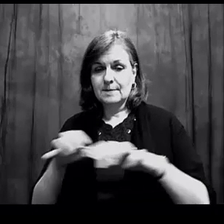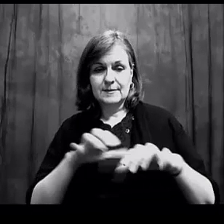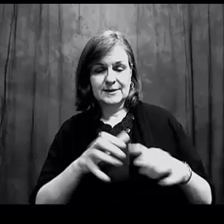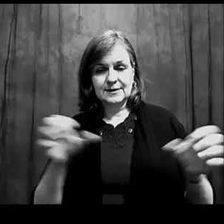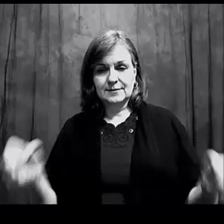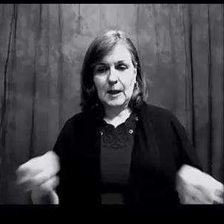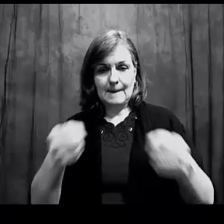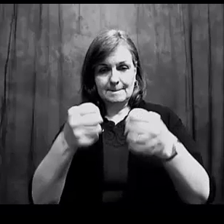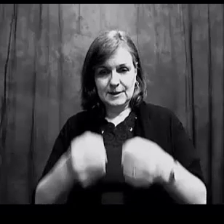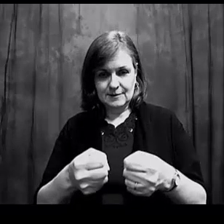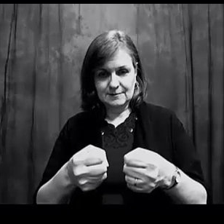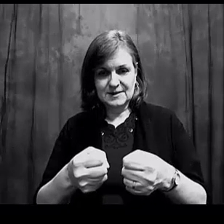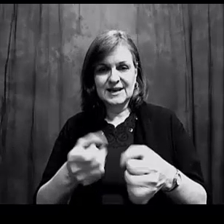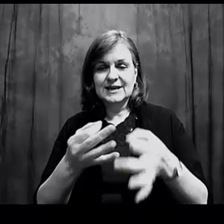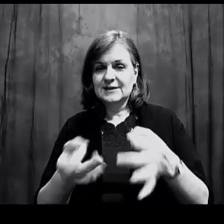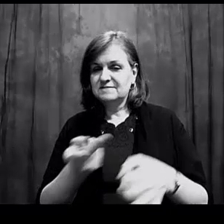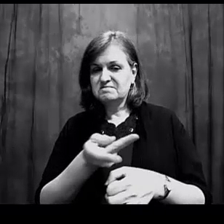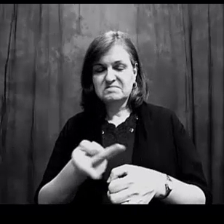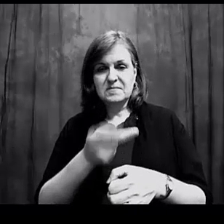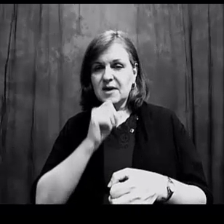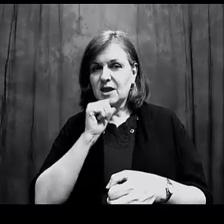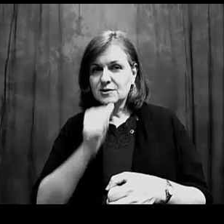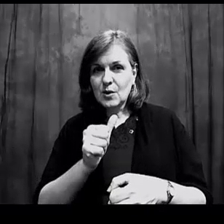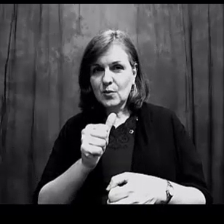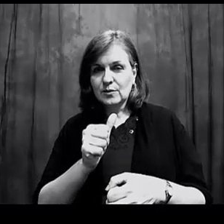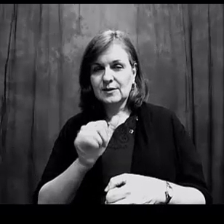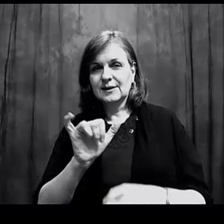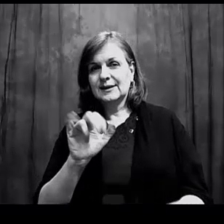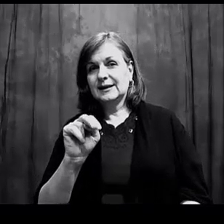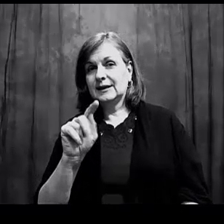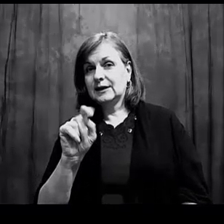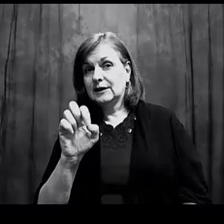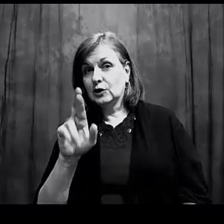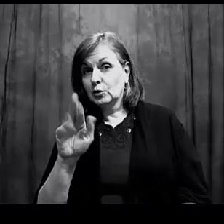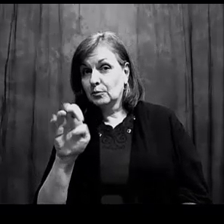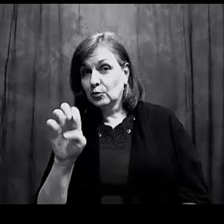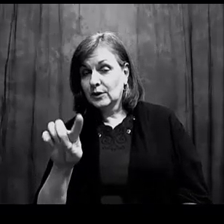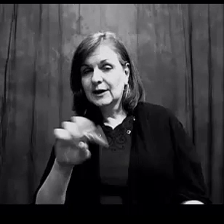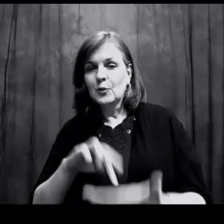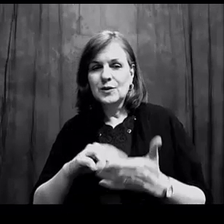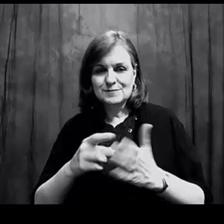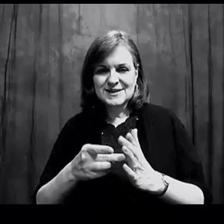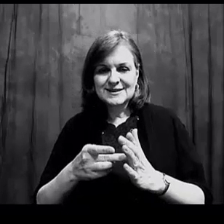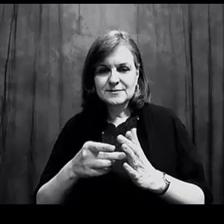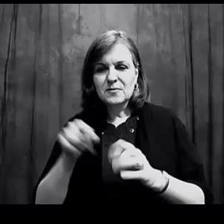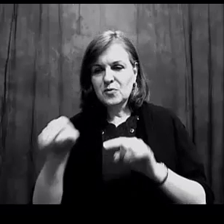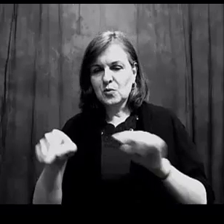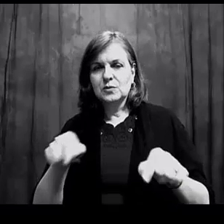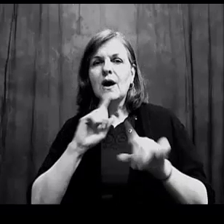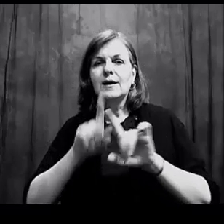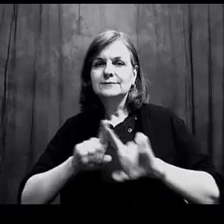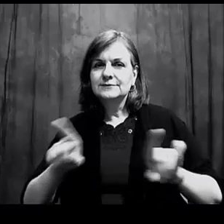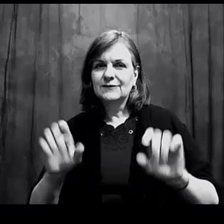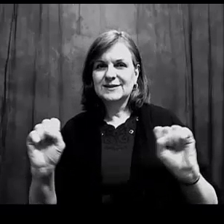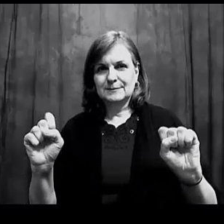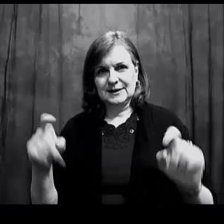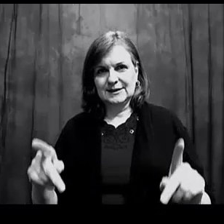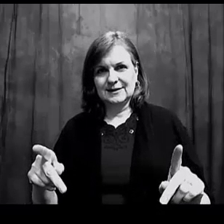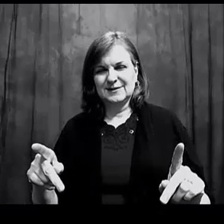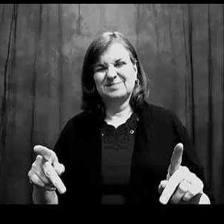from two different species and if they don't interbreed what we look at is that they are two different species